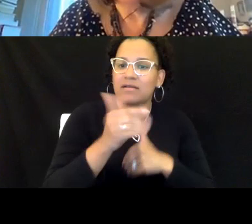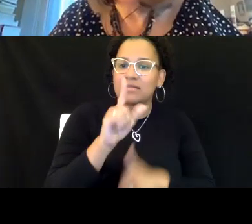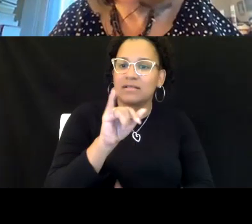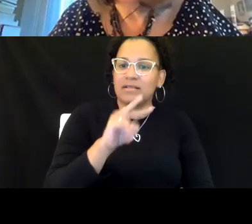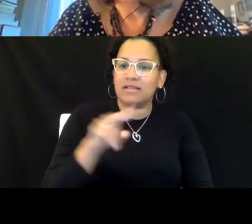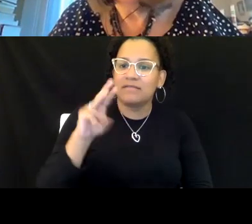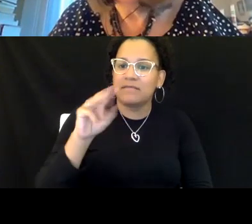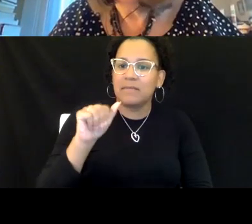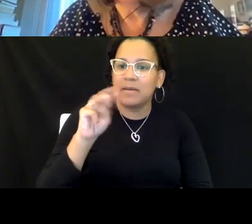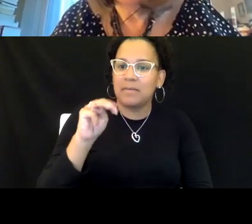Thank you Robbie.